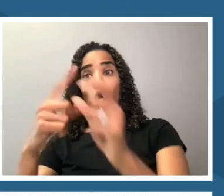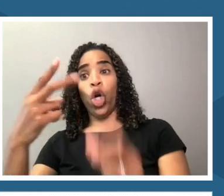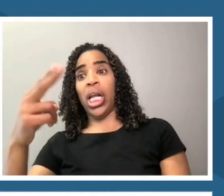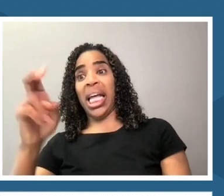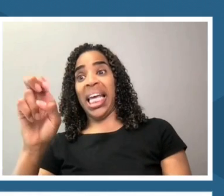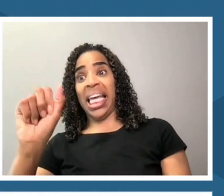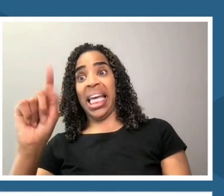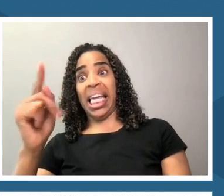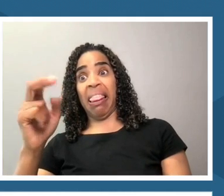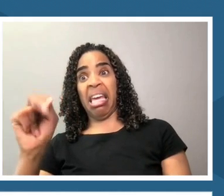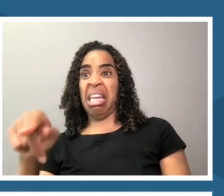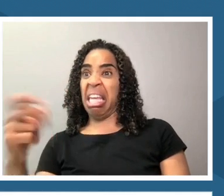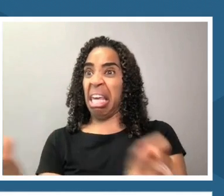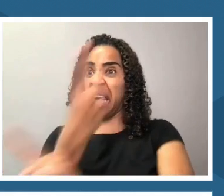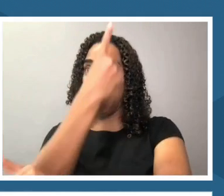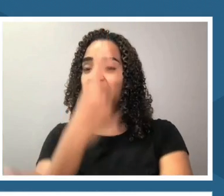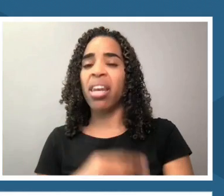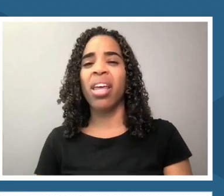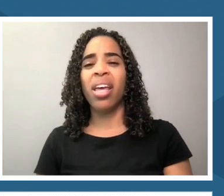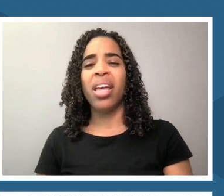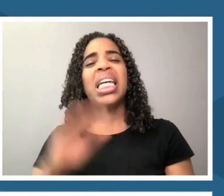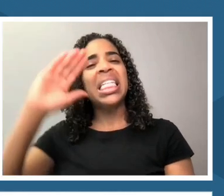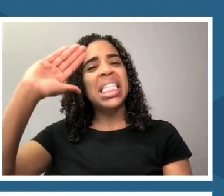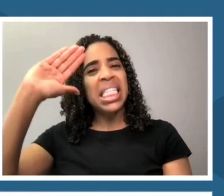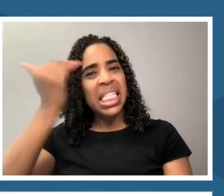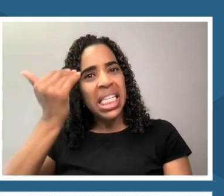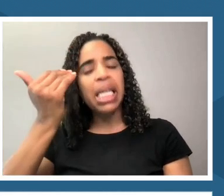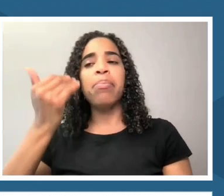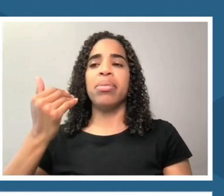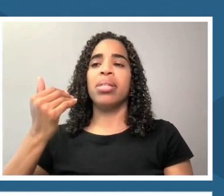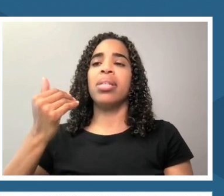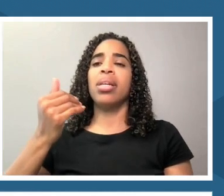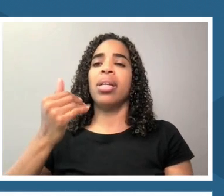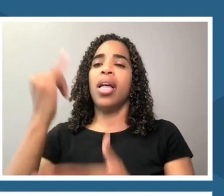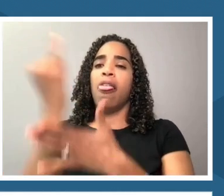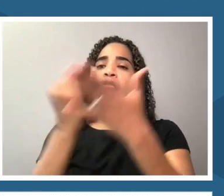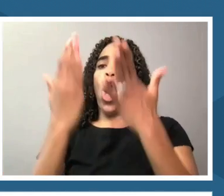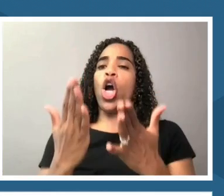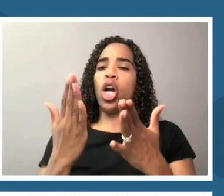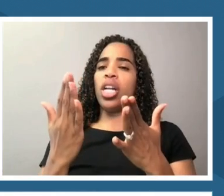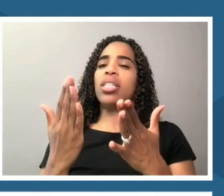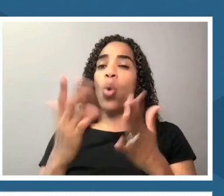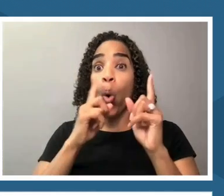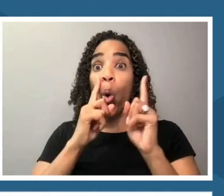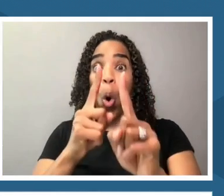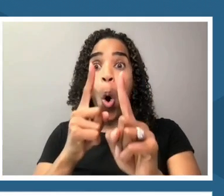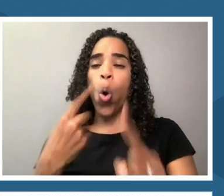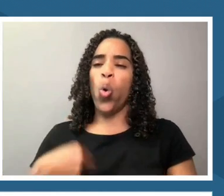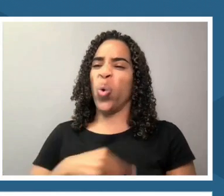almost as though the audience is being primed not to relate with the chinese